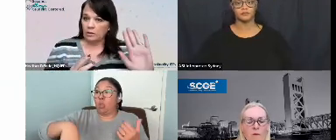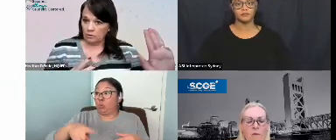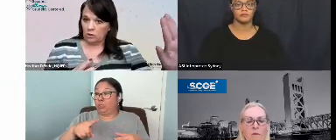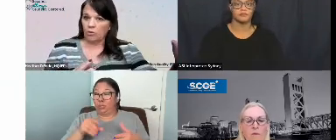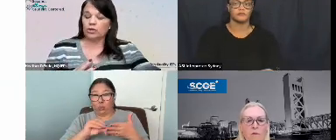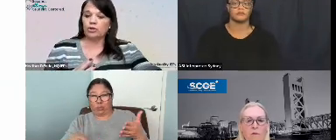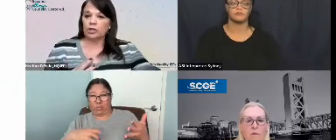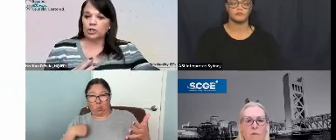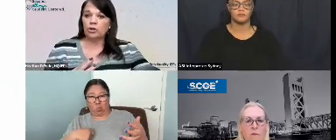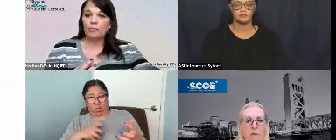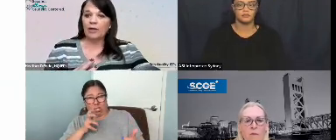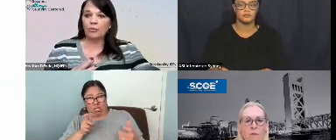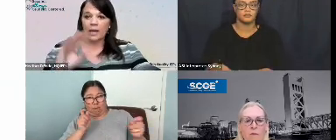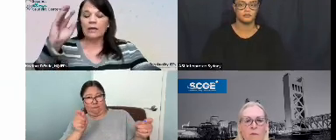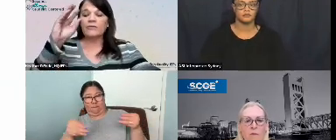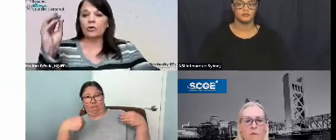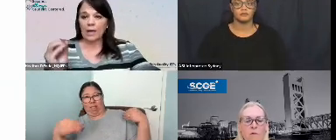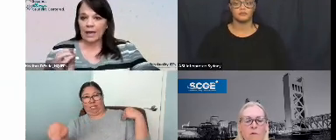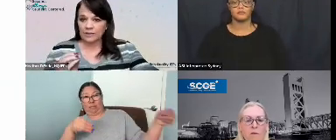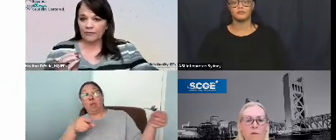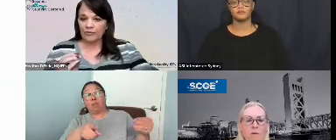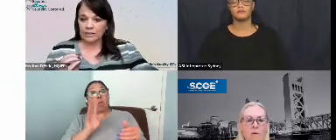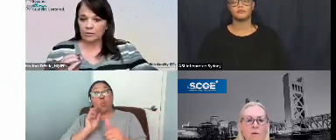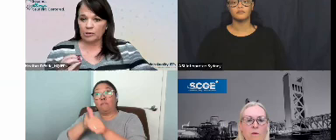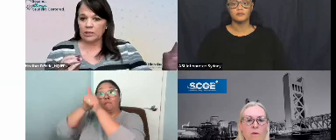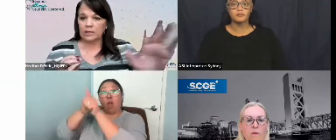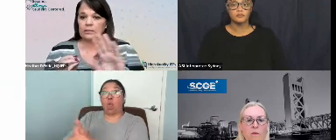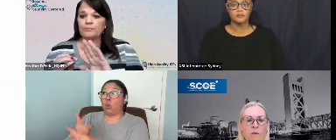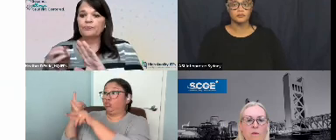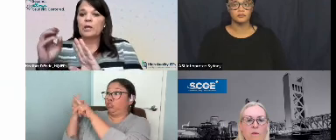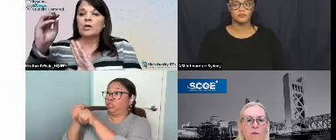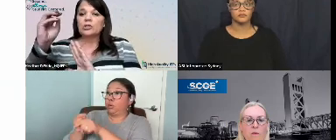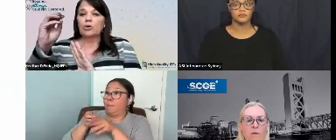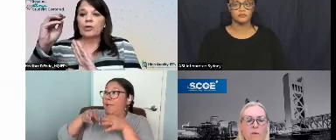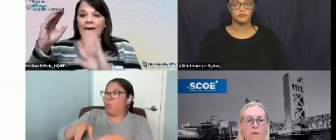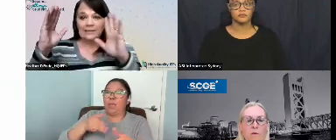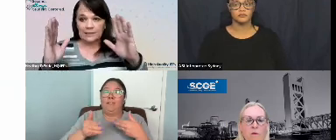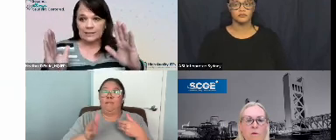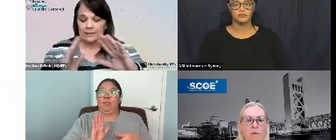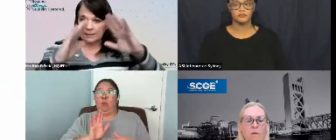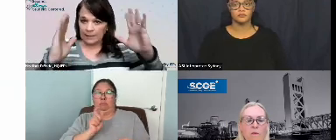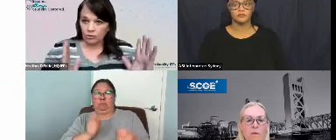would go the traditional pathway even though they have some flexibilities. So that's the